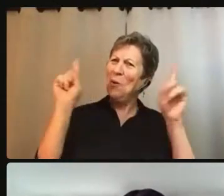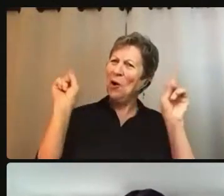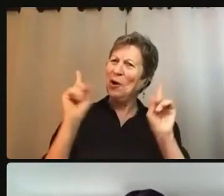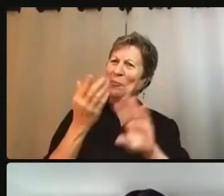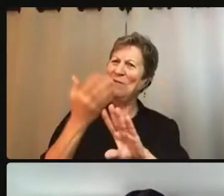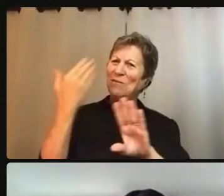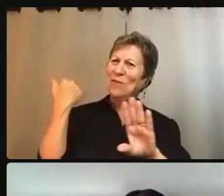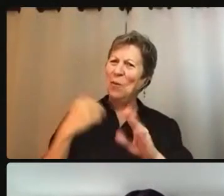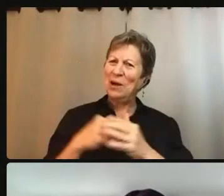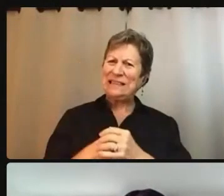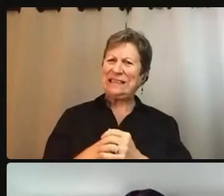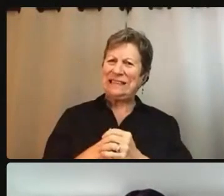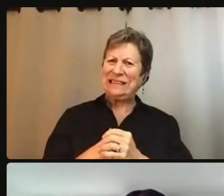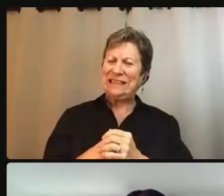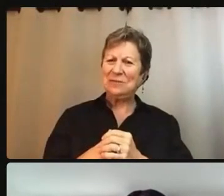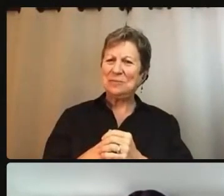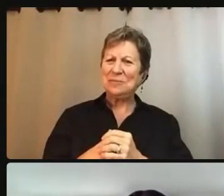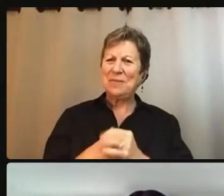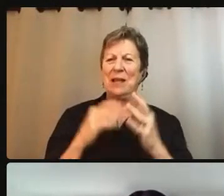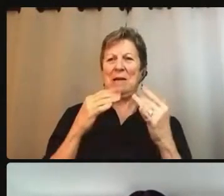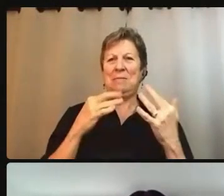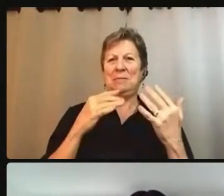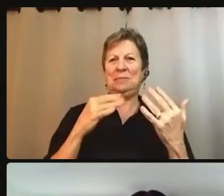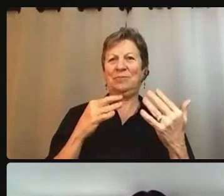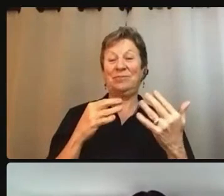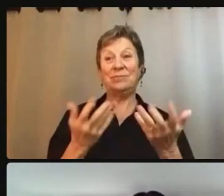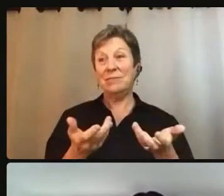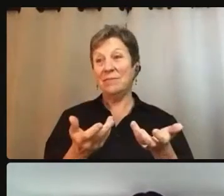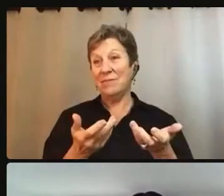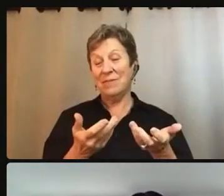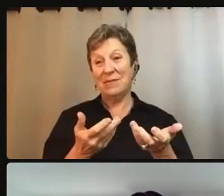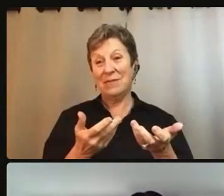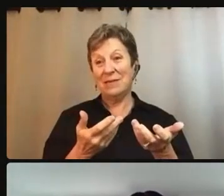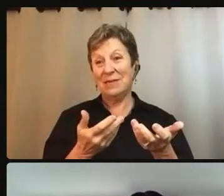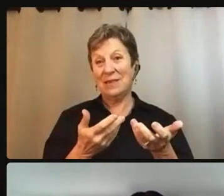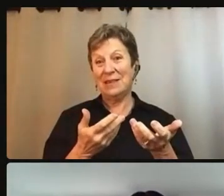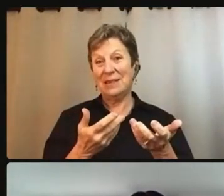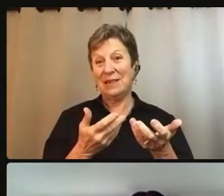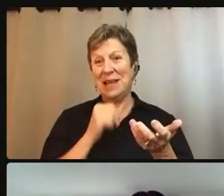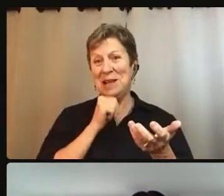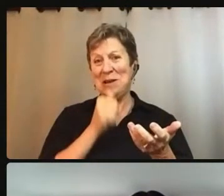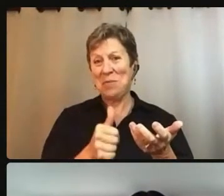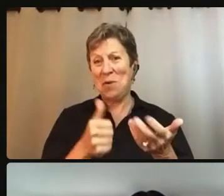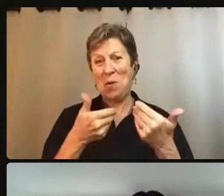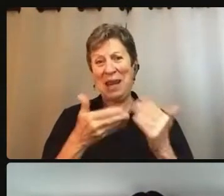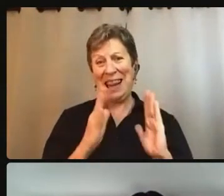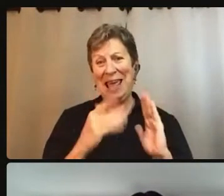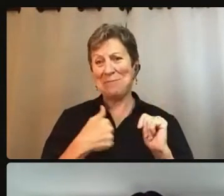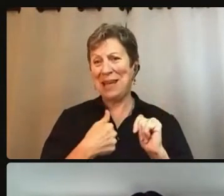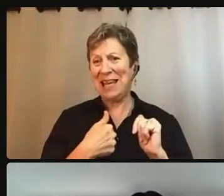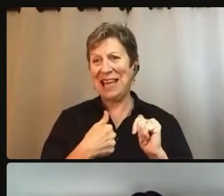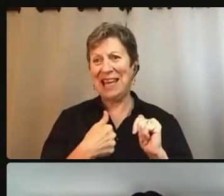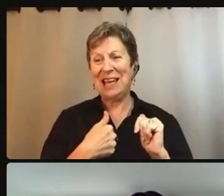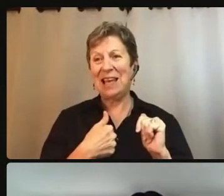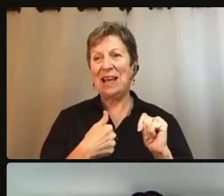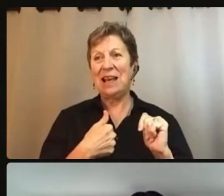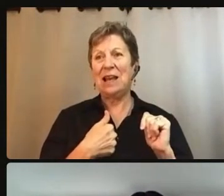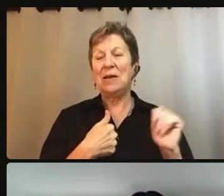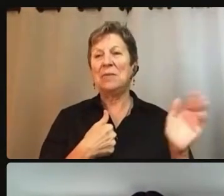MET WITH YOU BEFORE ACTUALLY I DON'T THINK I'VE MET WITH